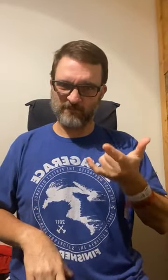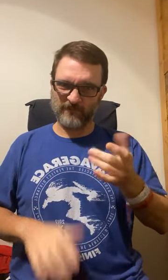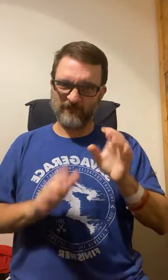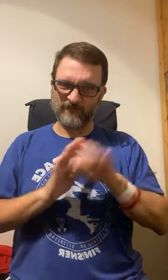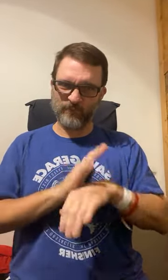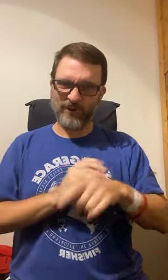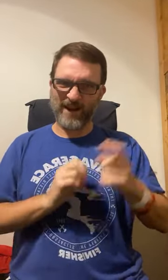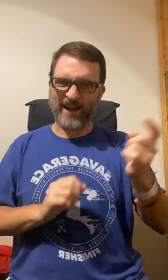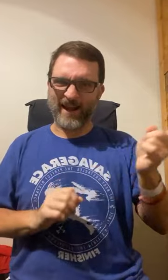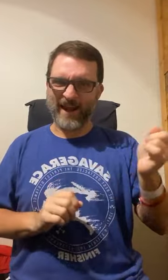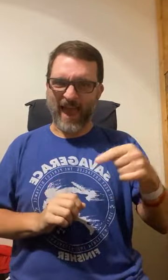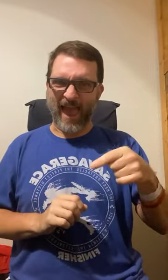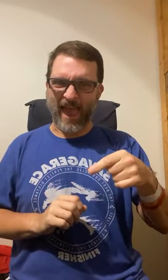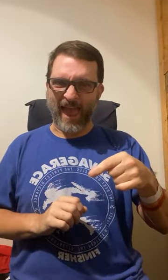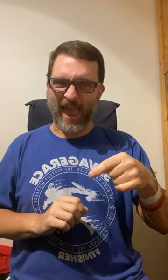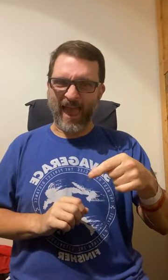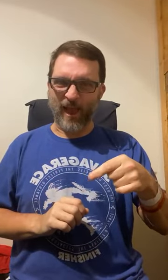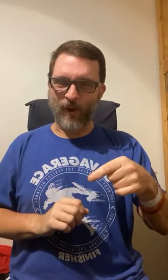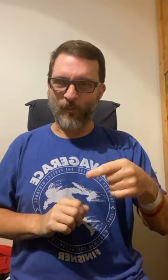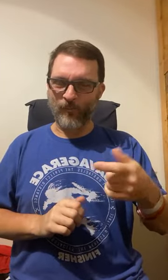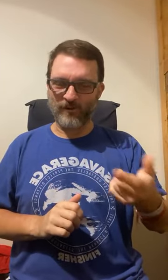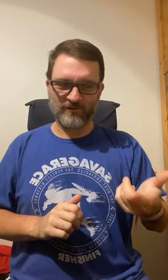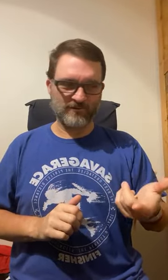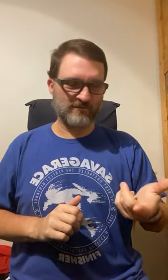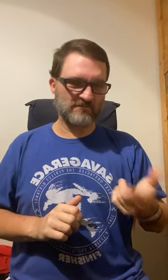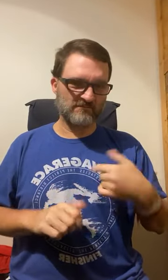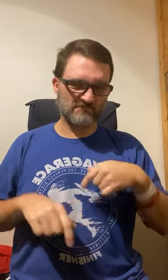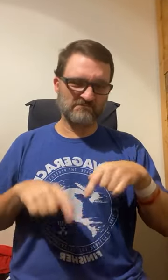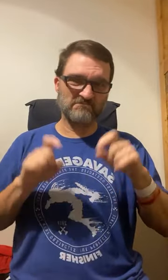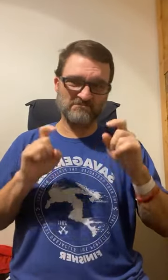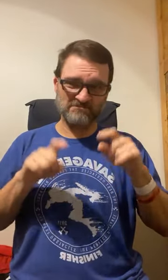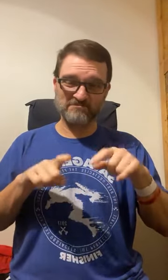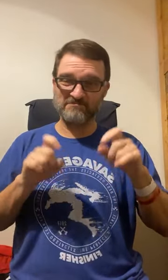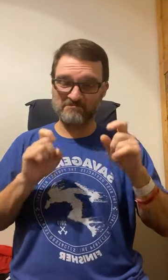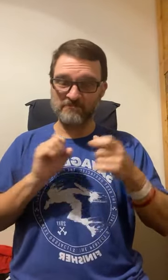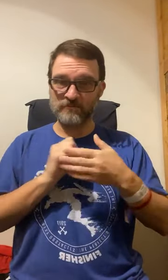Forcing it all out NOW!!!